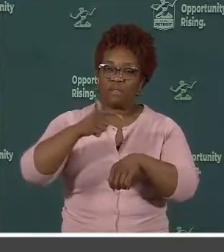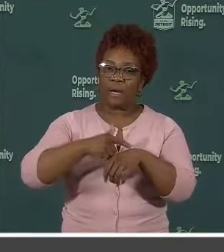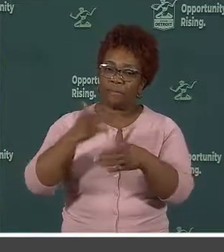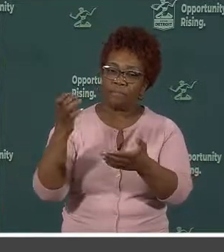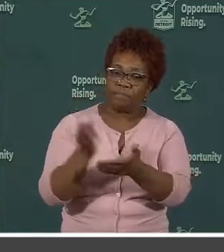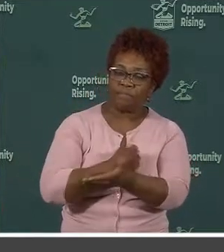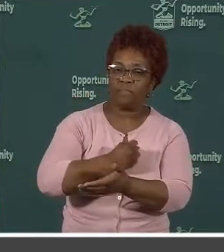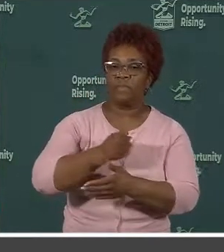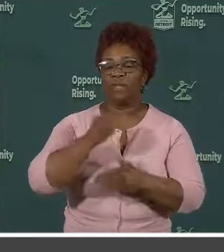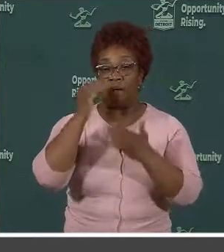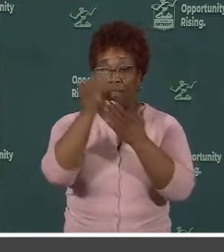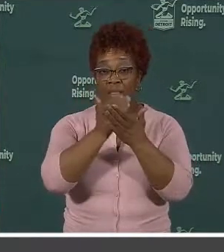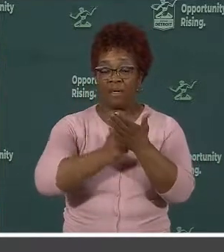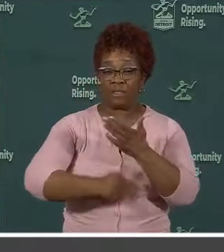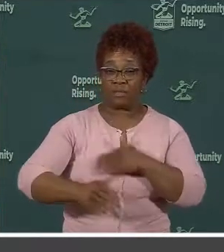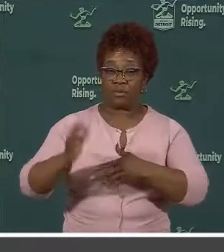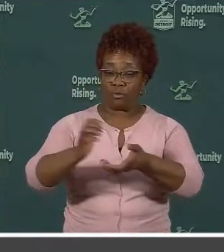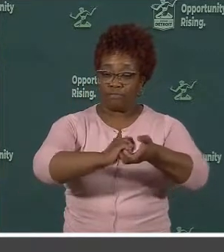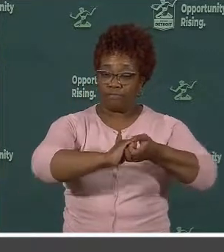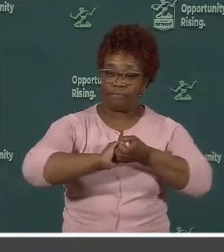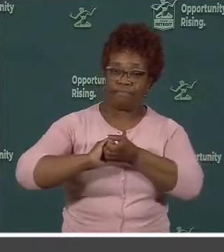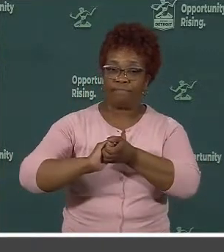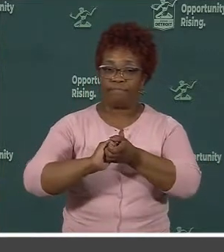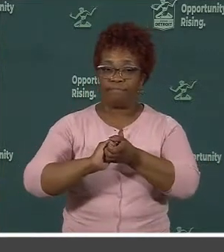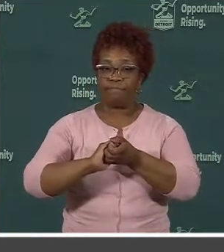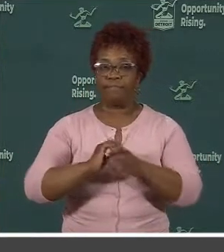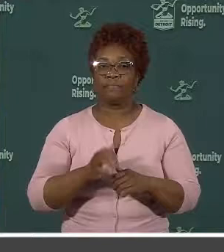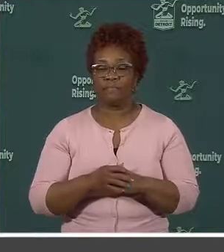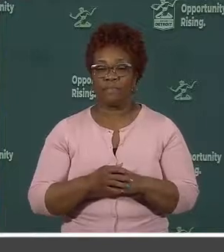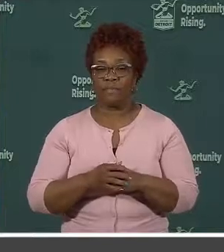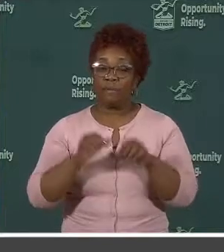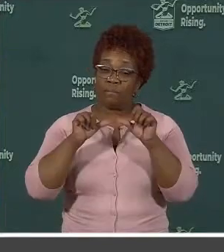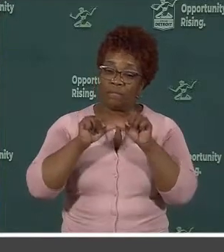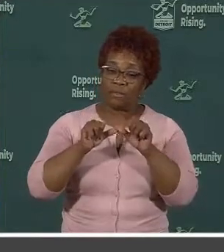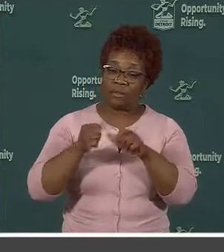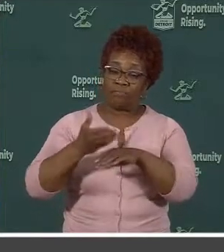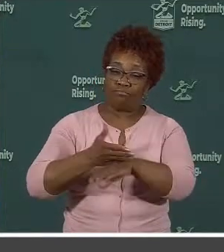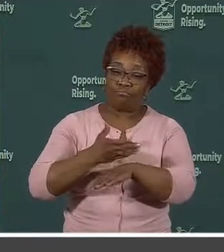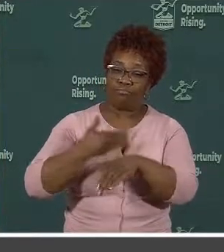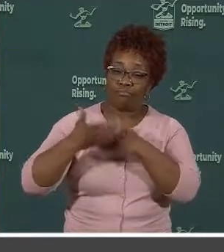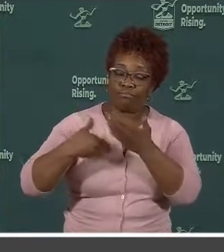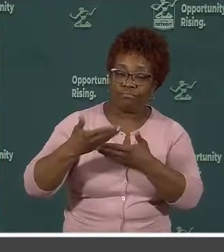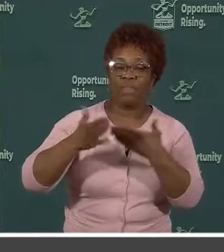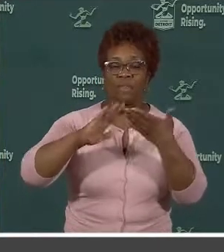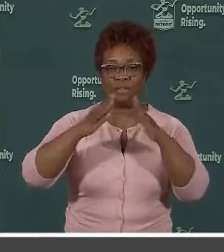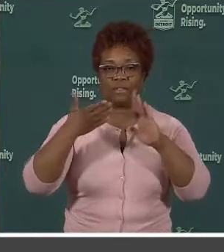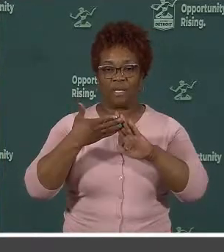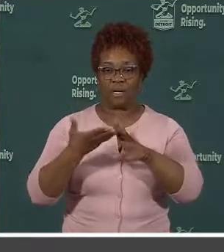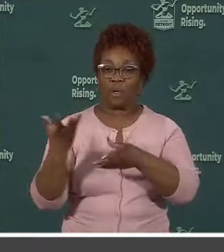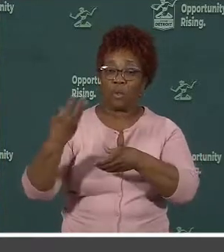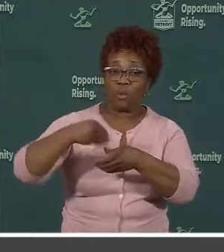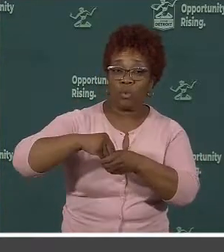MOVING THIS CITY FORWARD IN AN INCLUSIVE AND EQUITABLE MANNER I CAN ASSURE YOU TODAY THAT